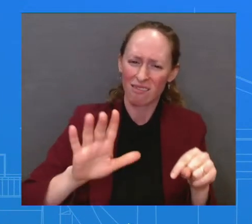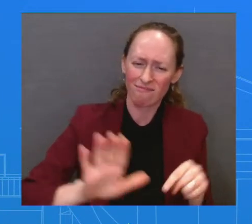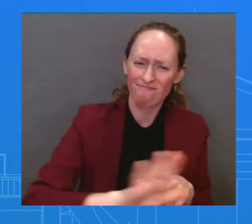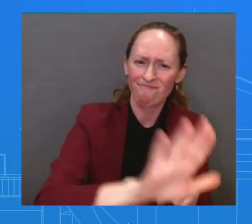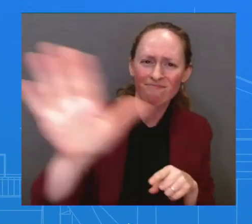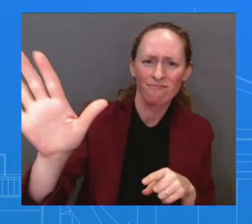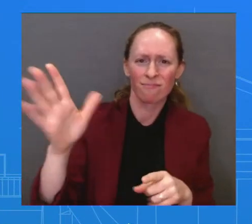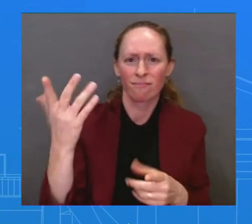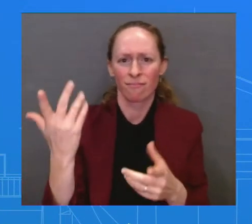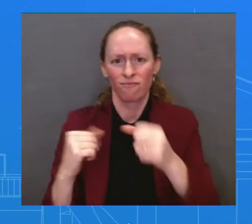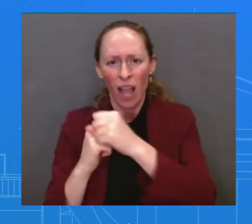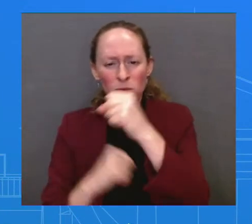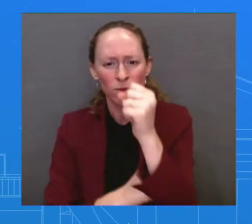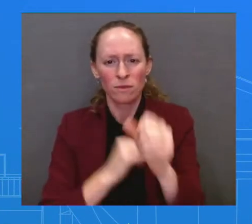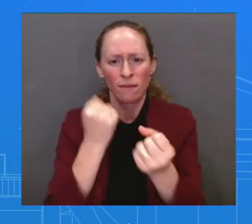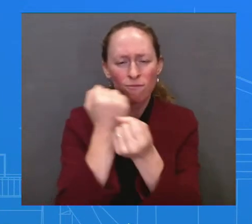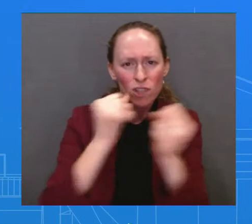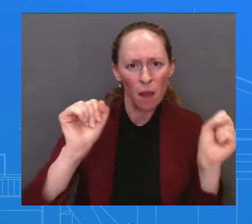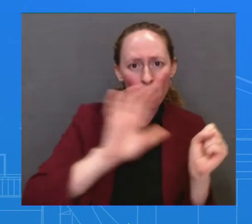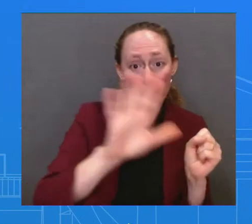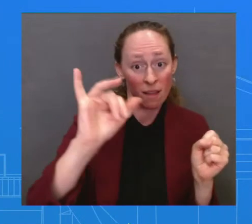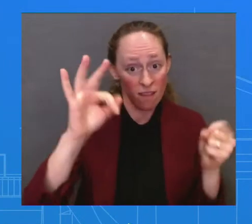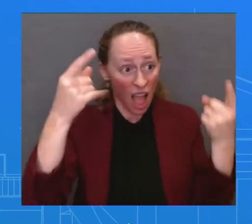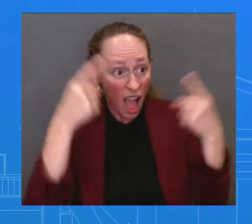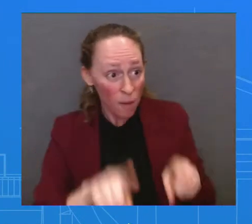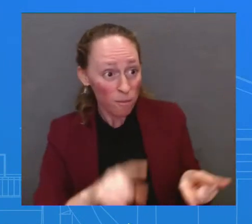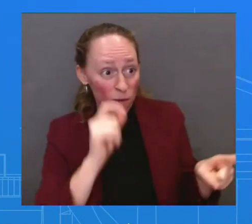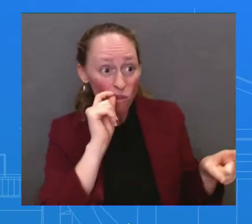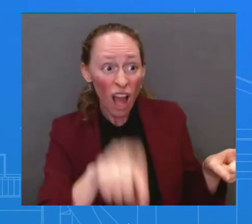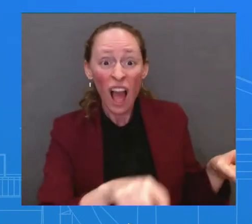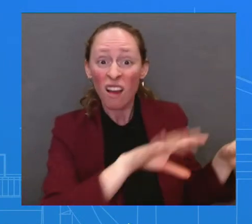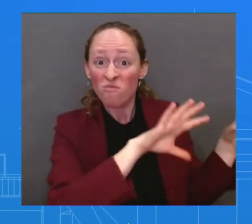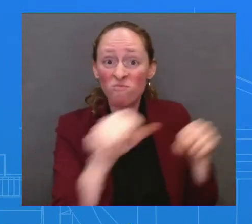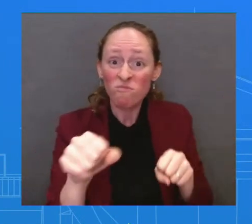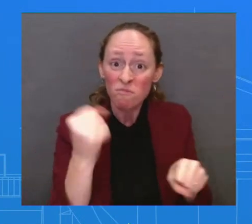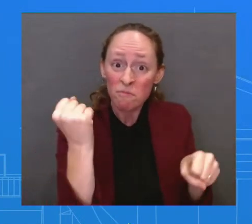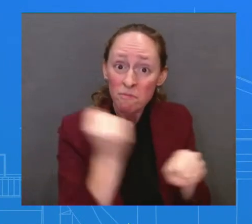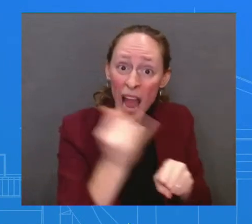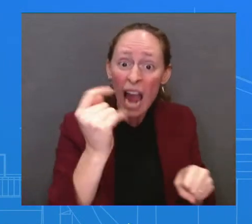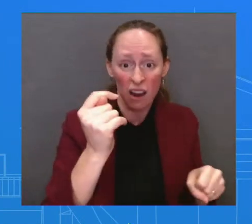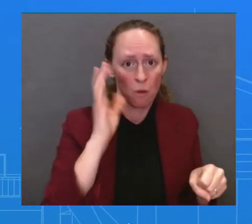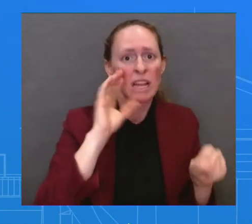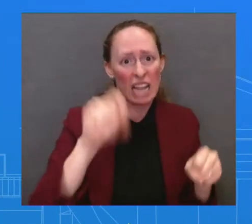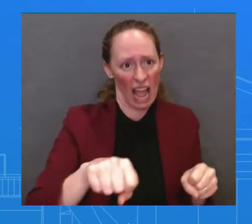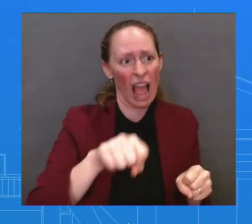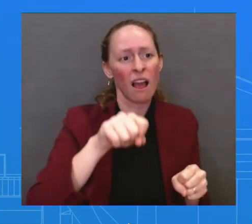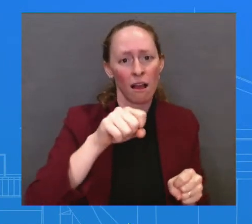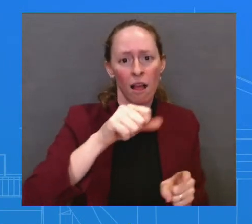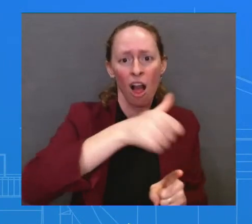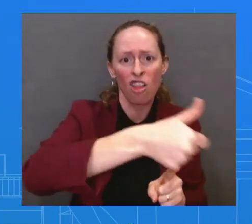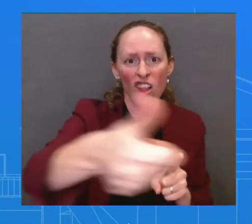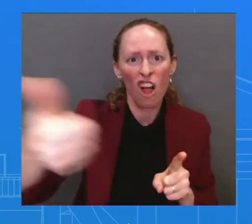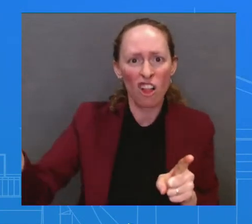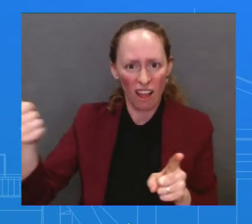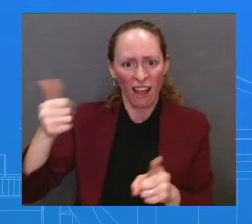in ways that will undermine the fundamental security, not to mention the values that the American people hold so dear.